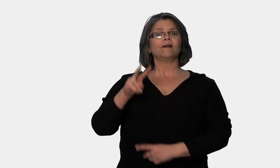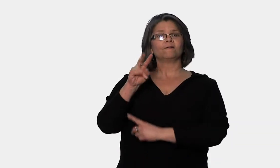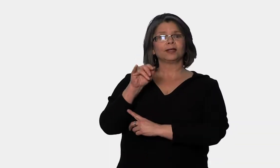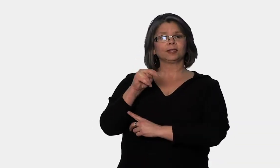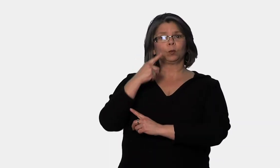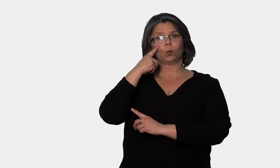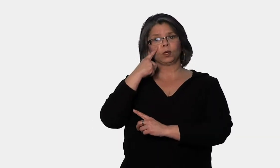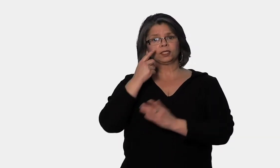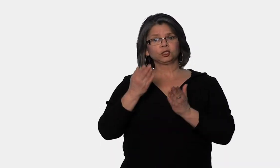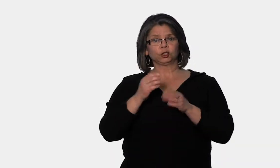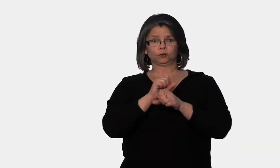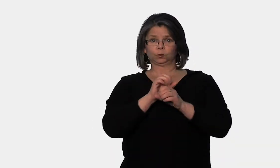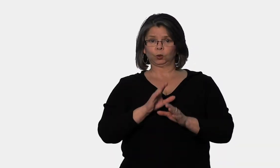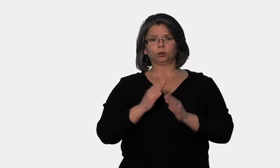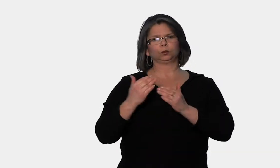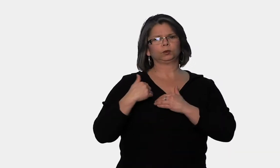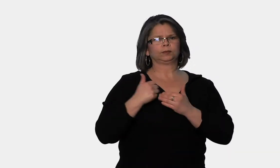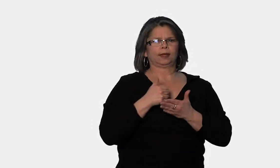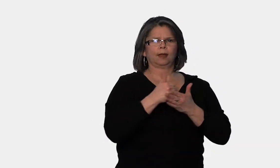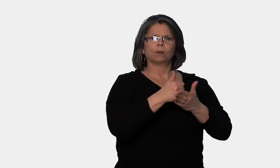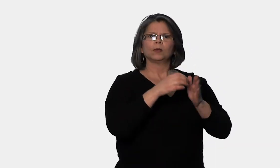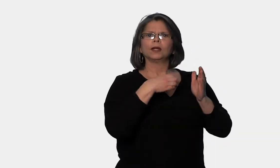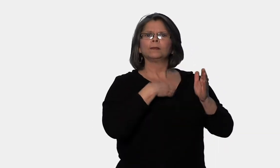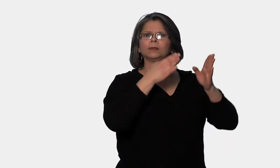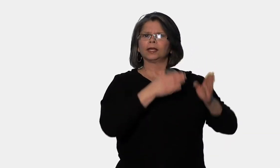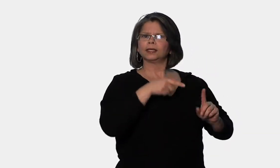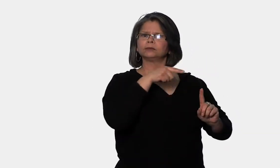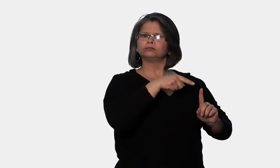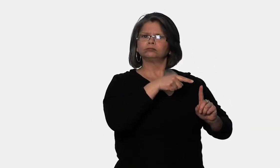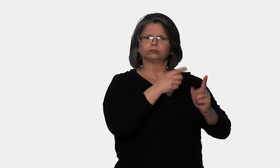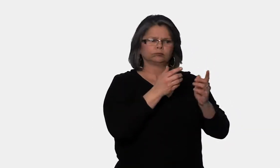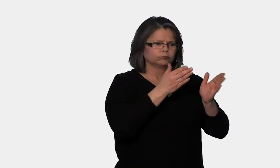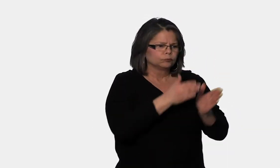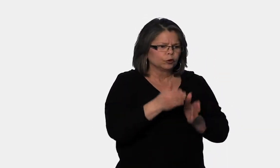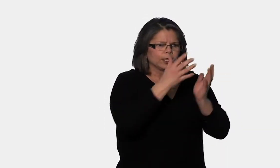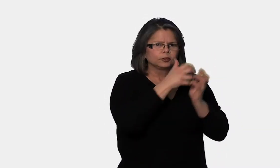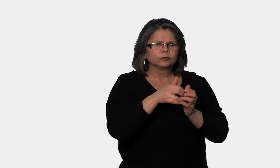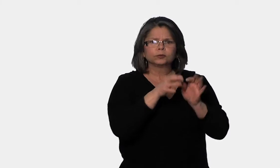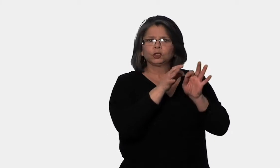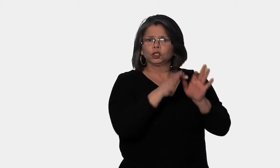The Victim/Witness Service Worker will help a Deaf complainant get an interpreter